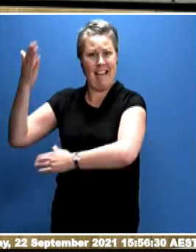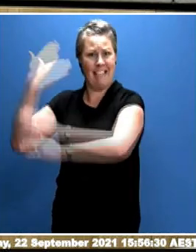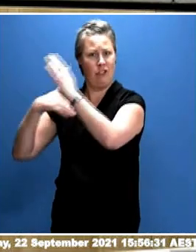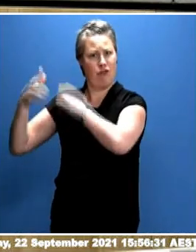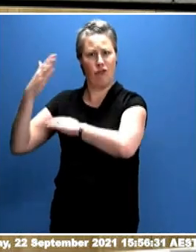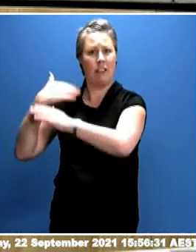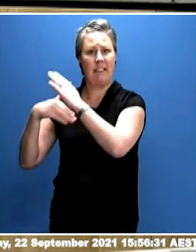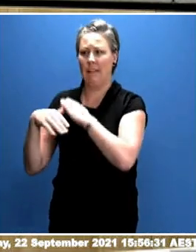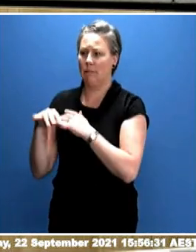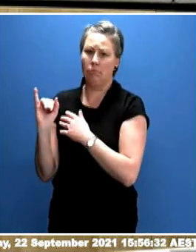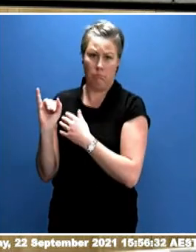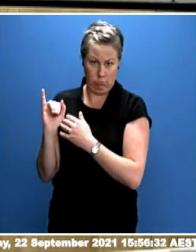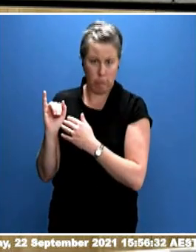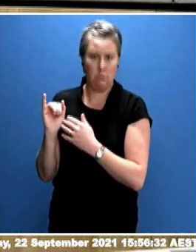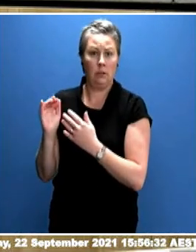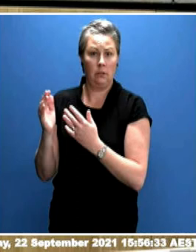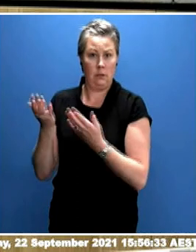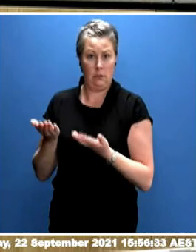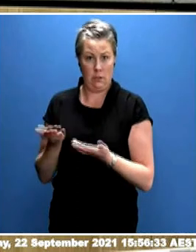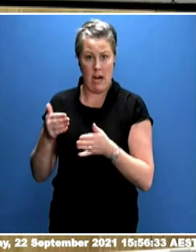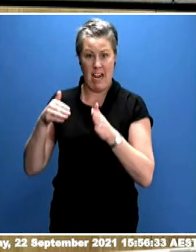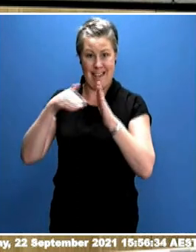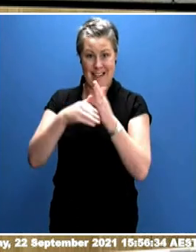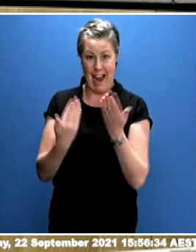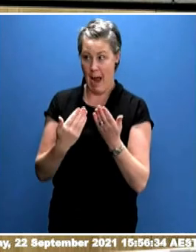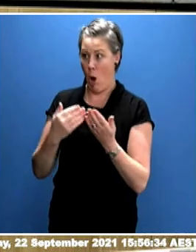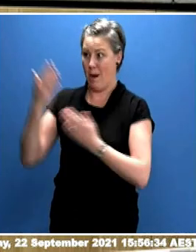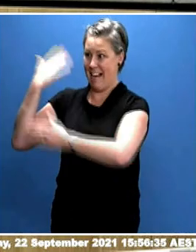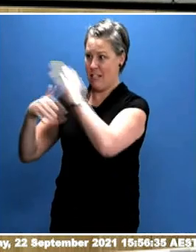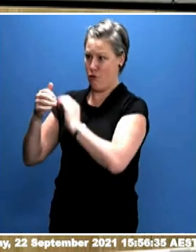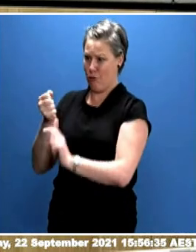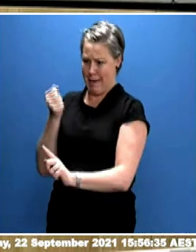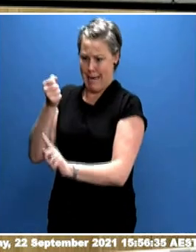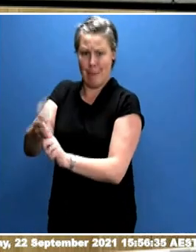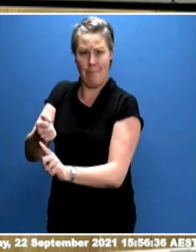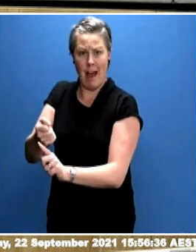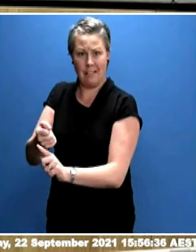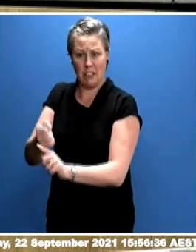but also the way the history is now interplaying with children and another generation of children that are in out-of-home care?